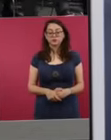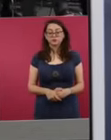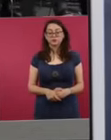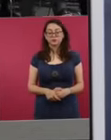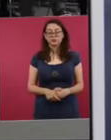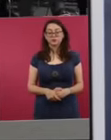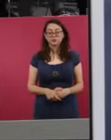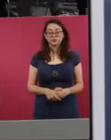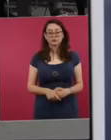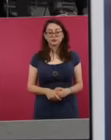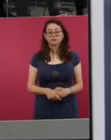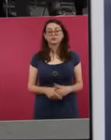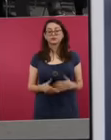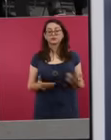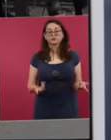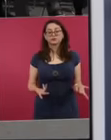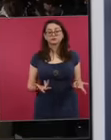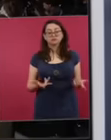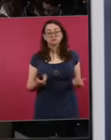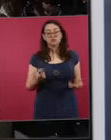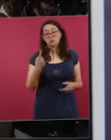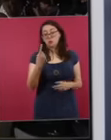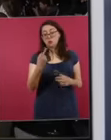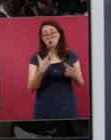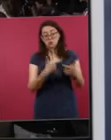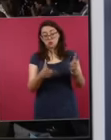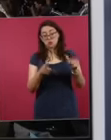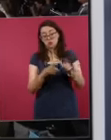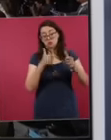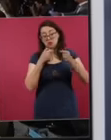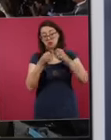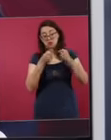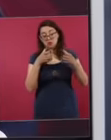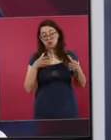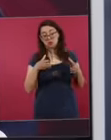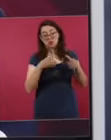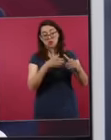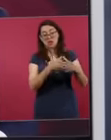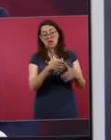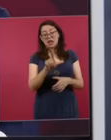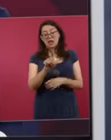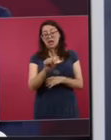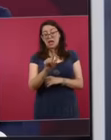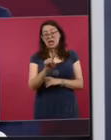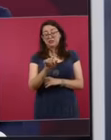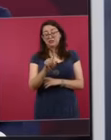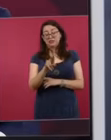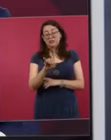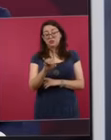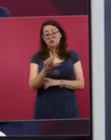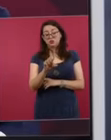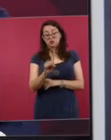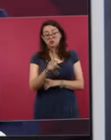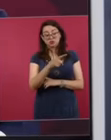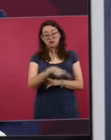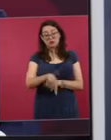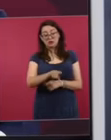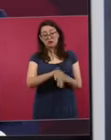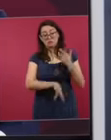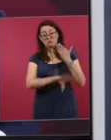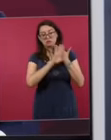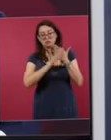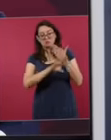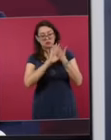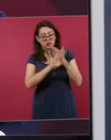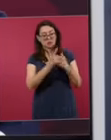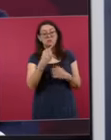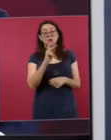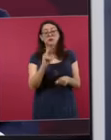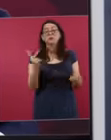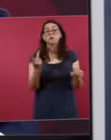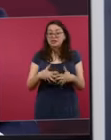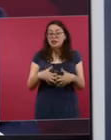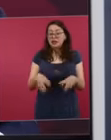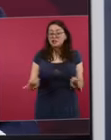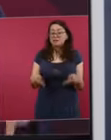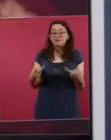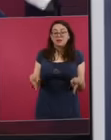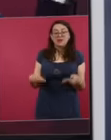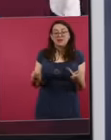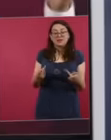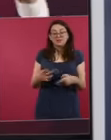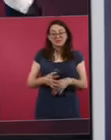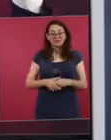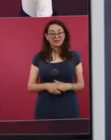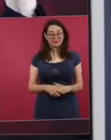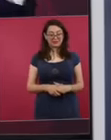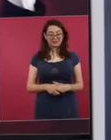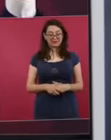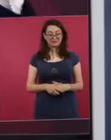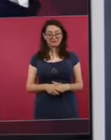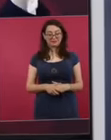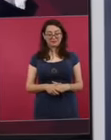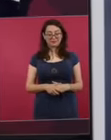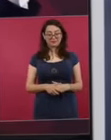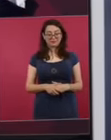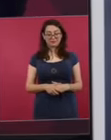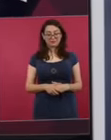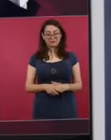Latin medicine sellers? and medical equipment who sponsor